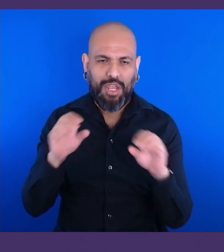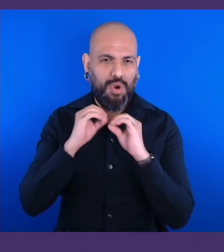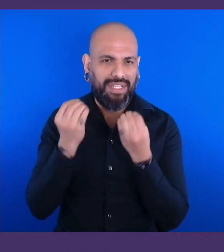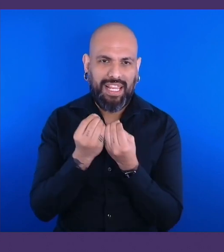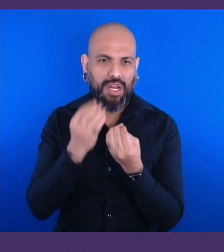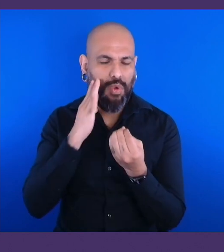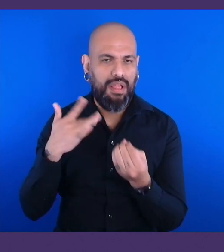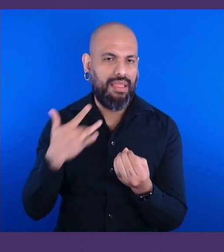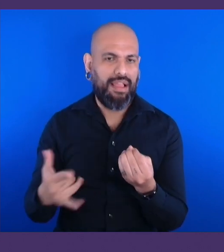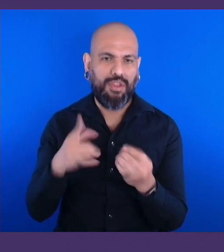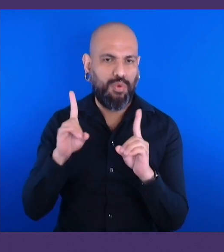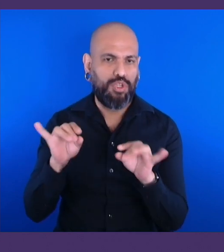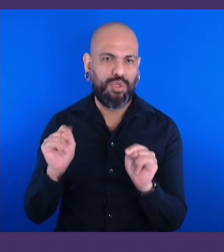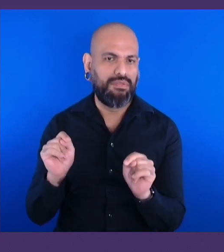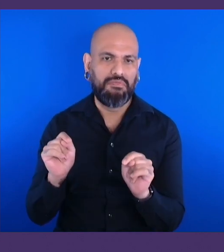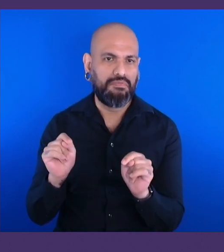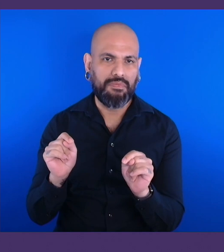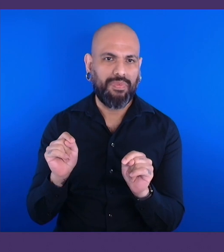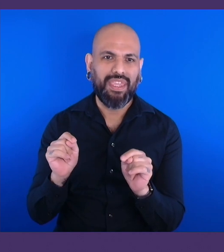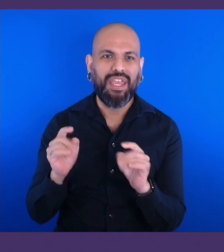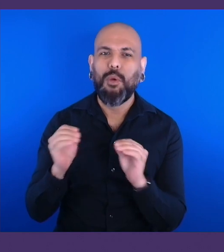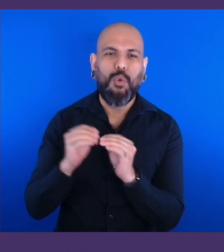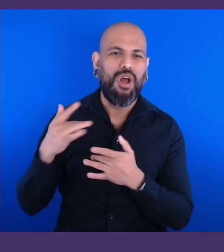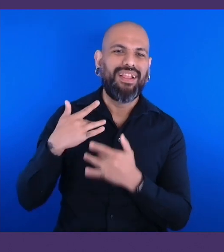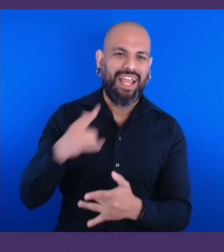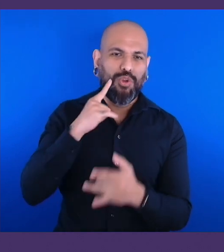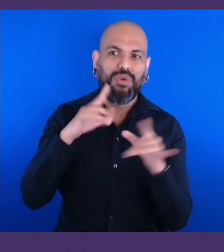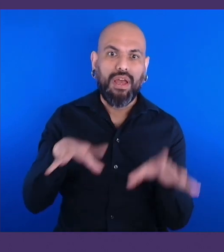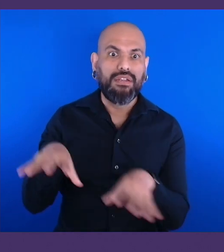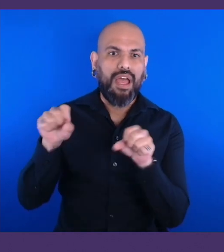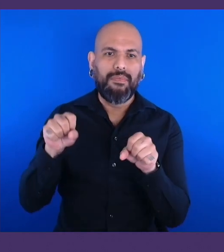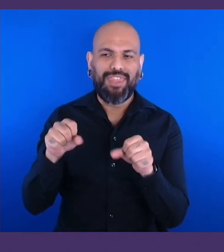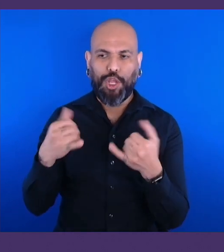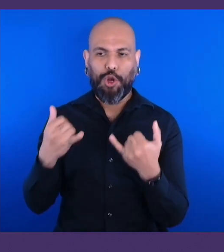They're far more likely to adopt the existing standards partly